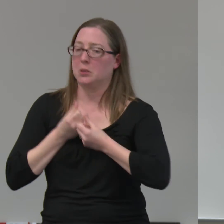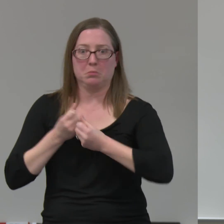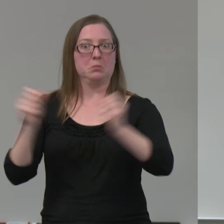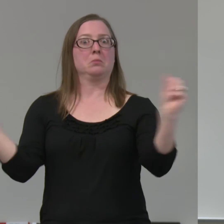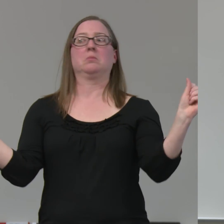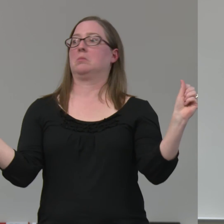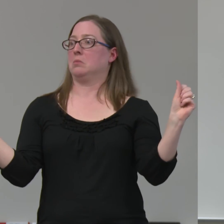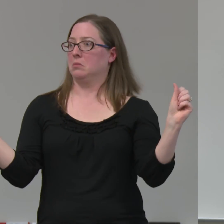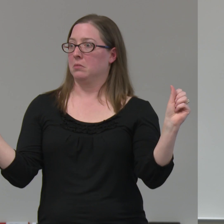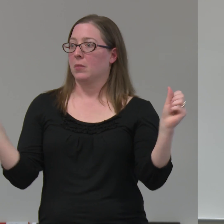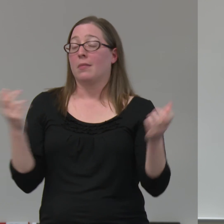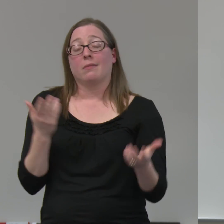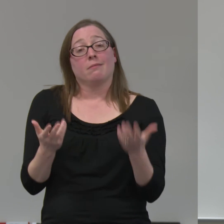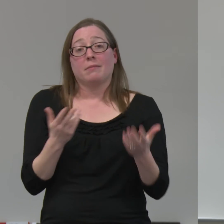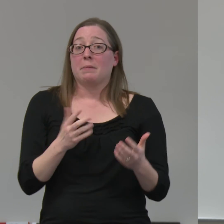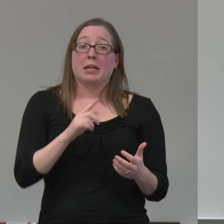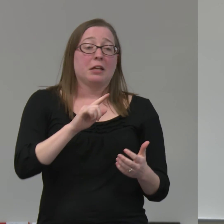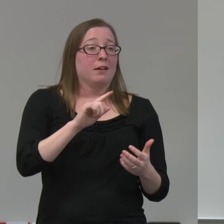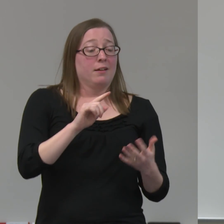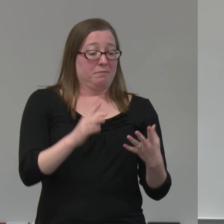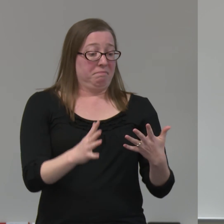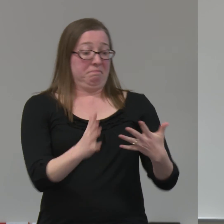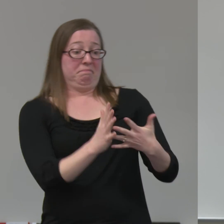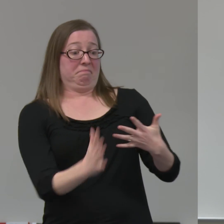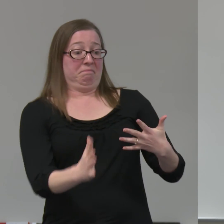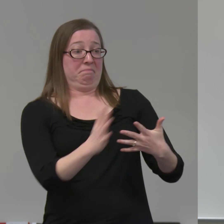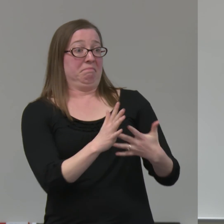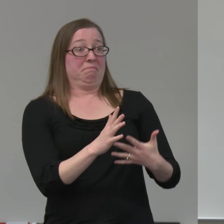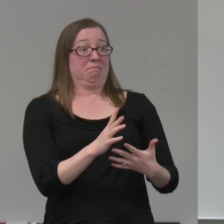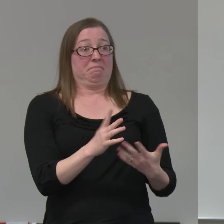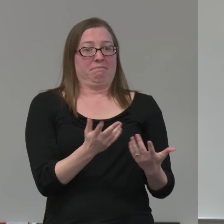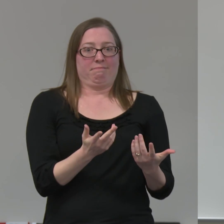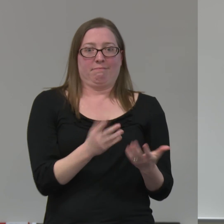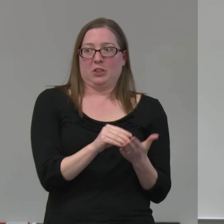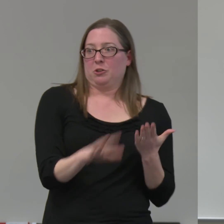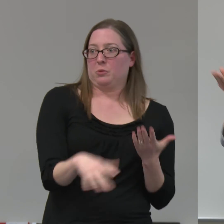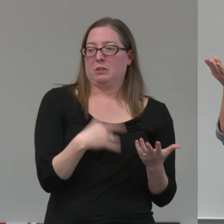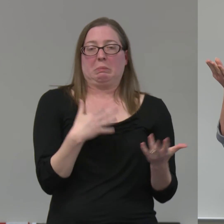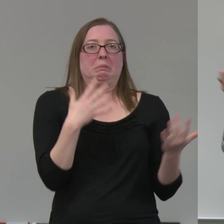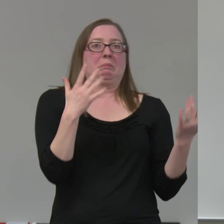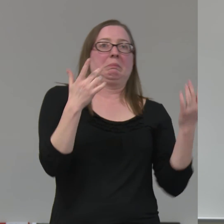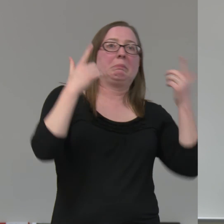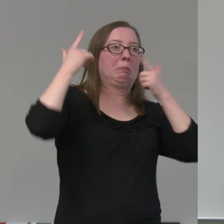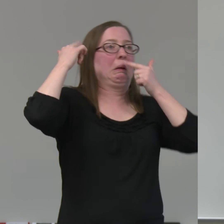Some people screwed around for their first two years, and but then if they've improved,